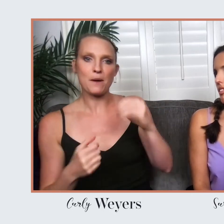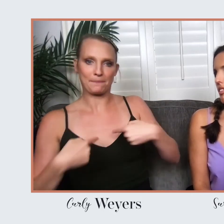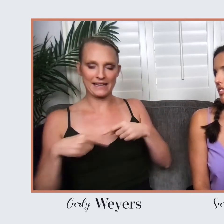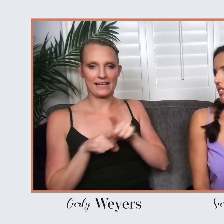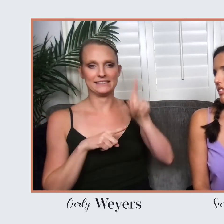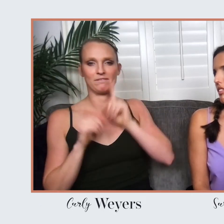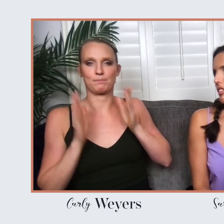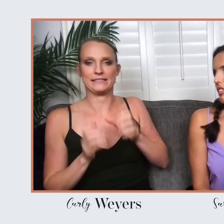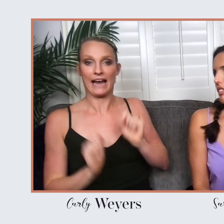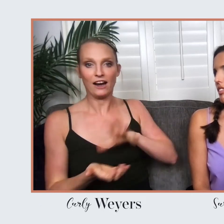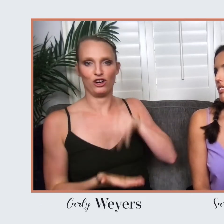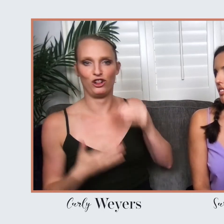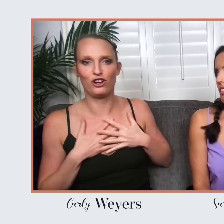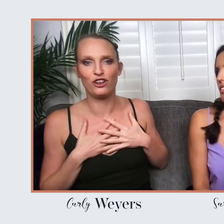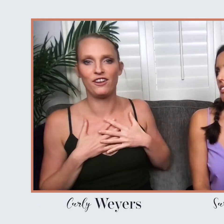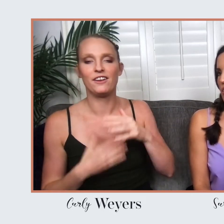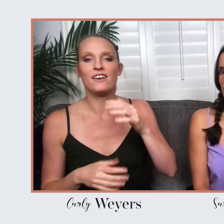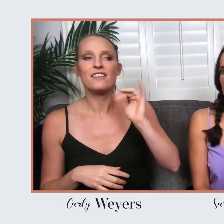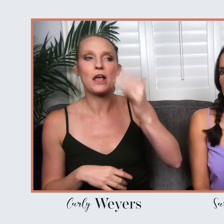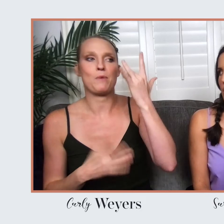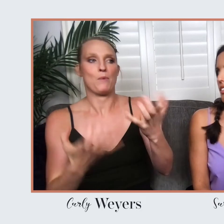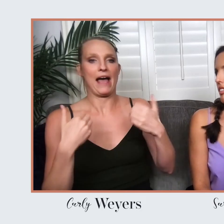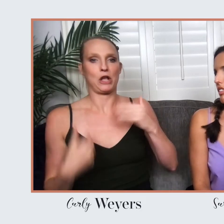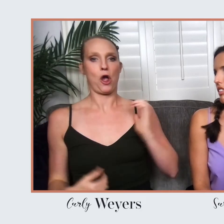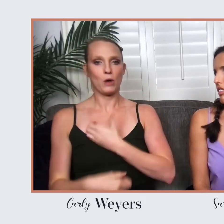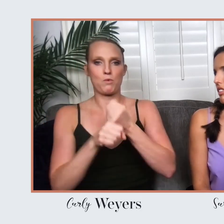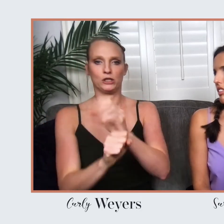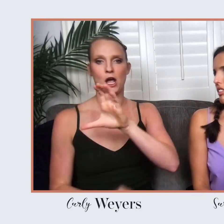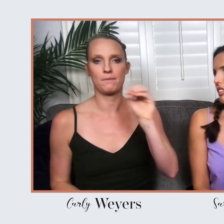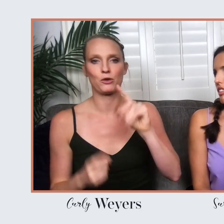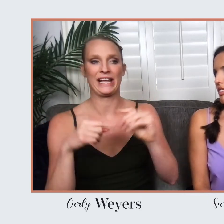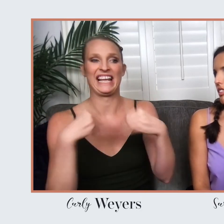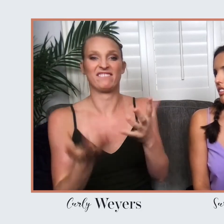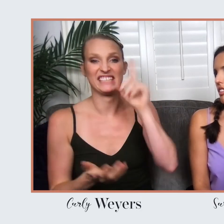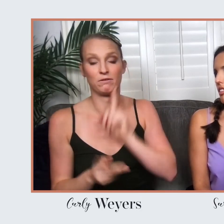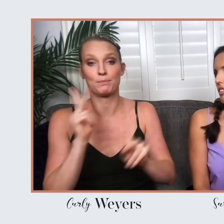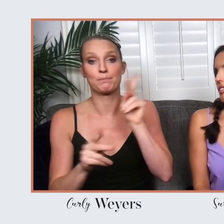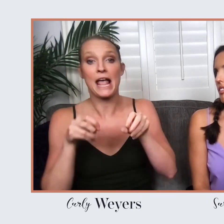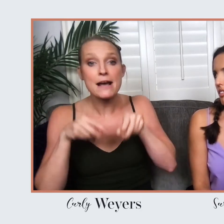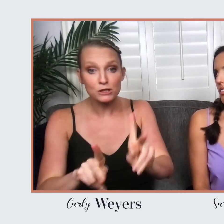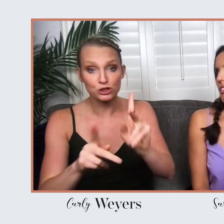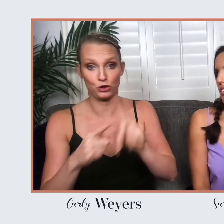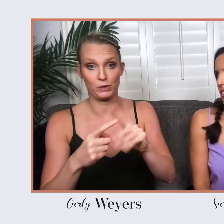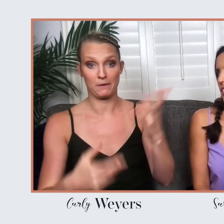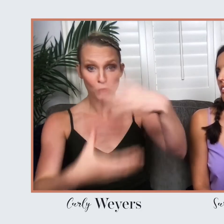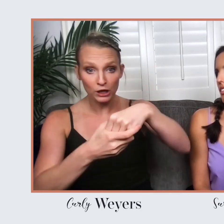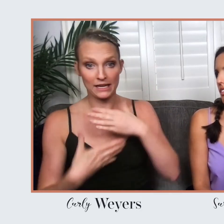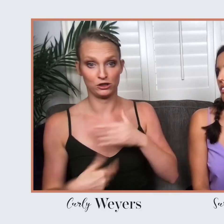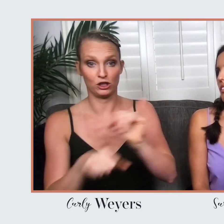So that me as a deaf person, I can learn. And that's why we want to have our production company to give deaf people the opportunity to be a part